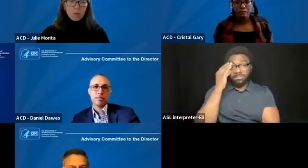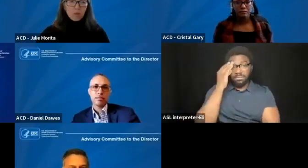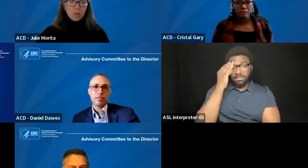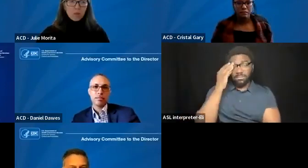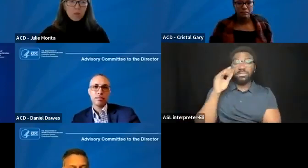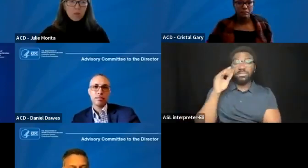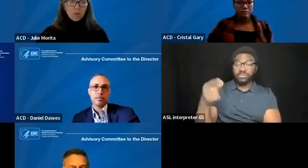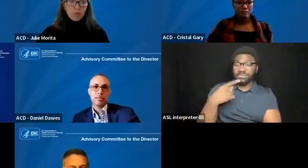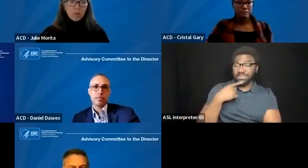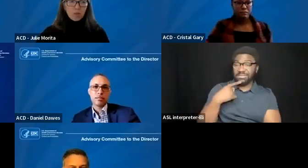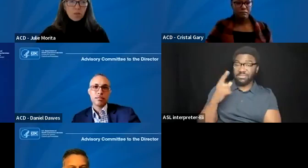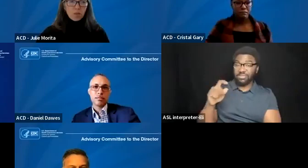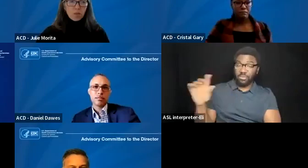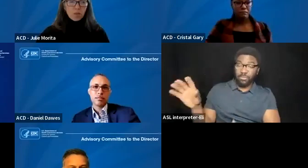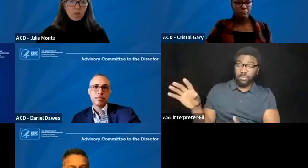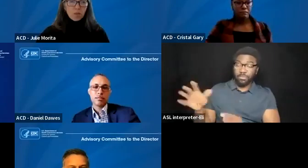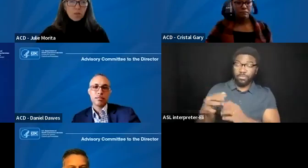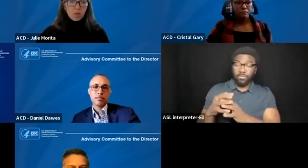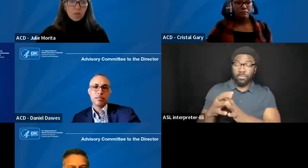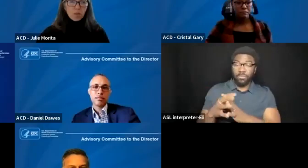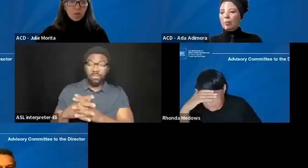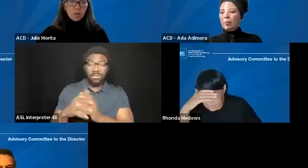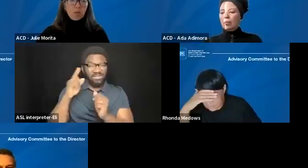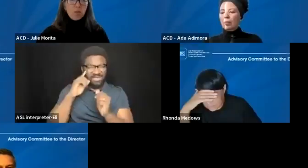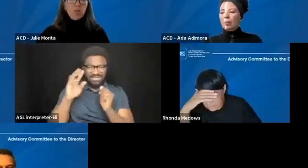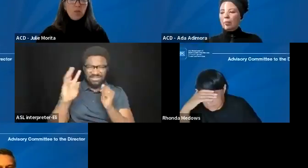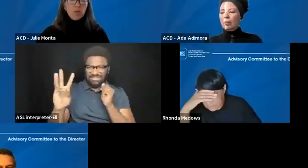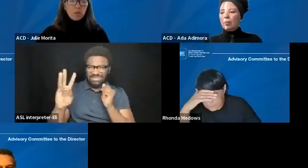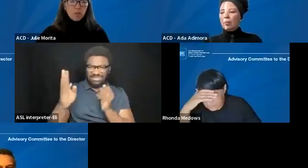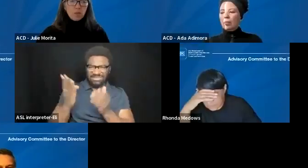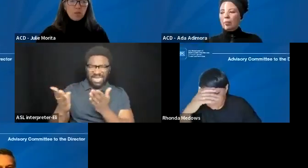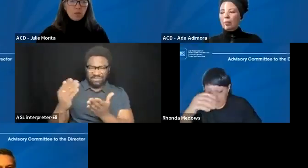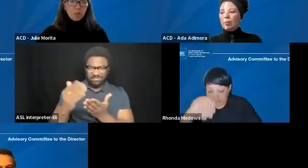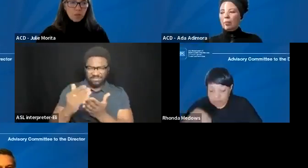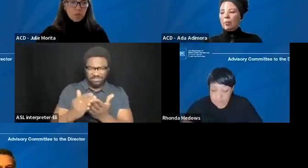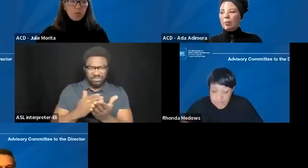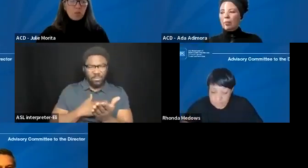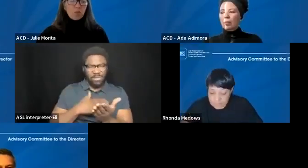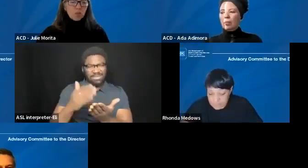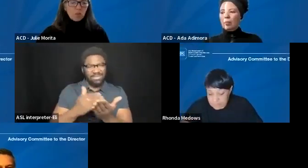so I've got, I think, six items on my list. So I could go down them real fast.